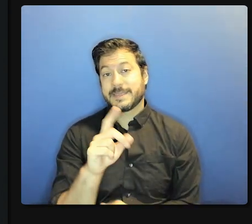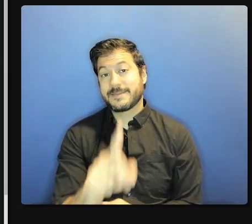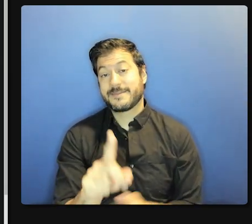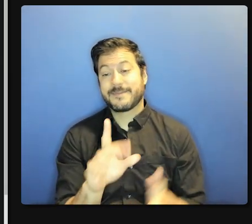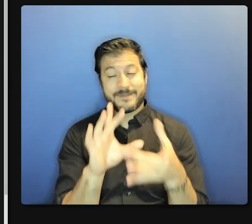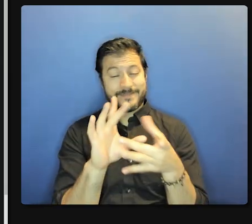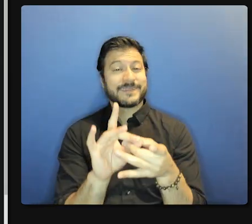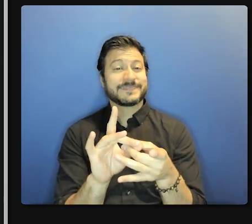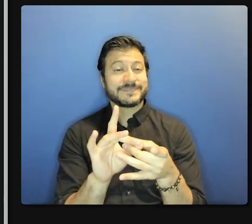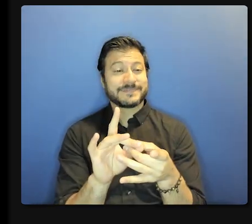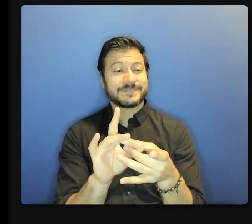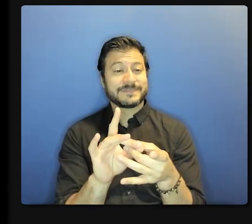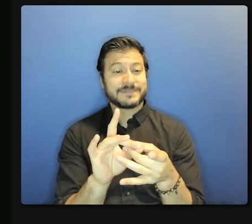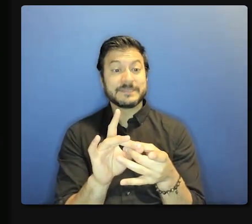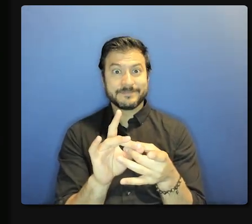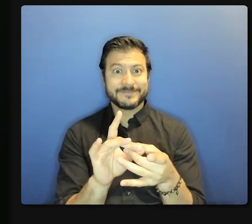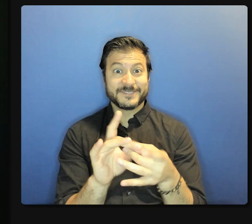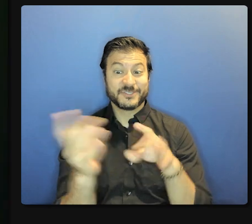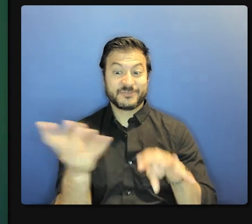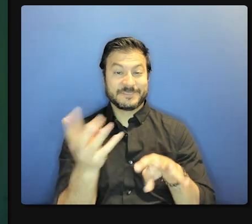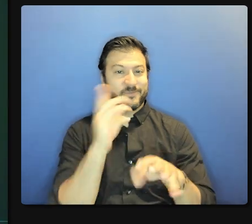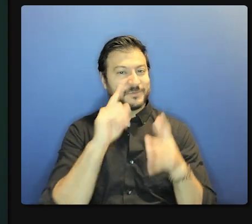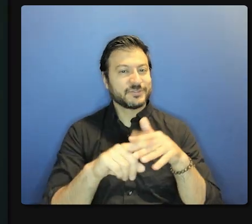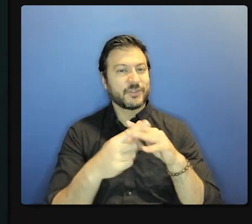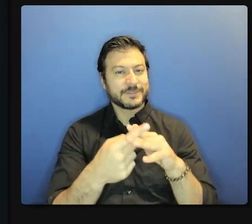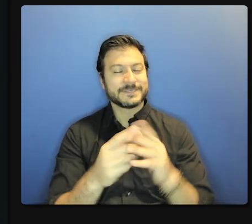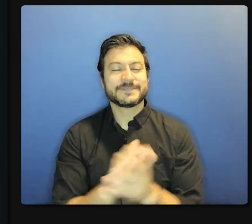Once I click CONNECT on my dev kit, the stream will start.